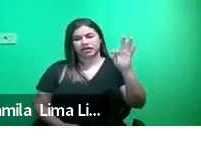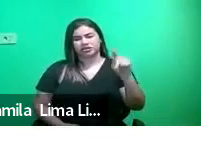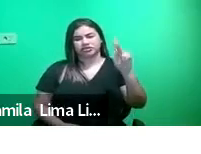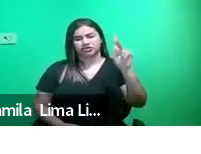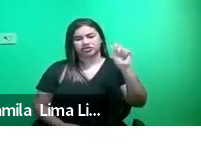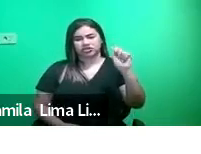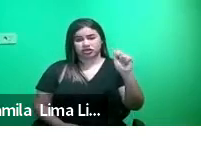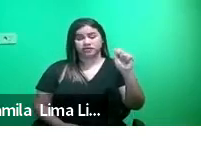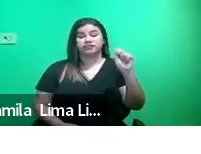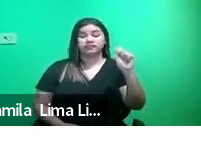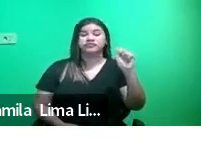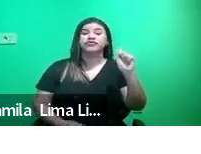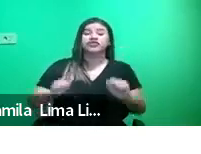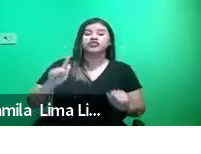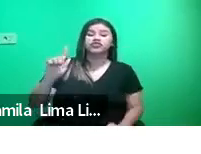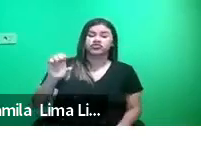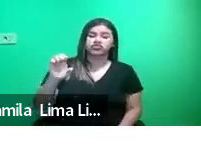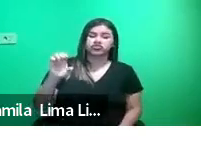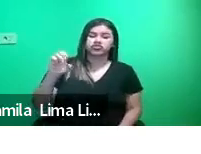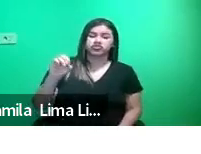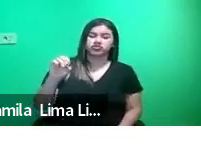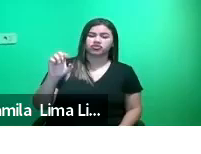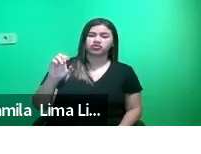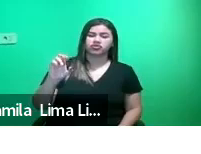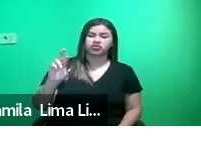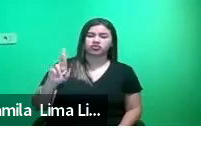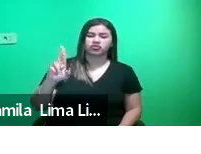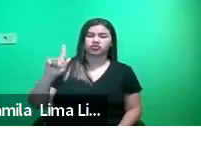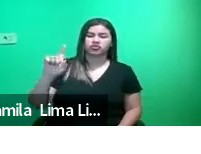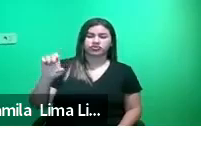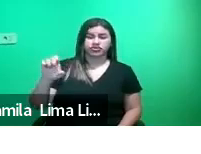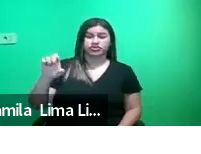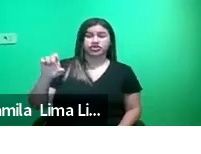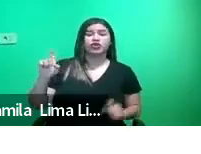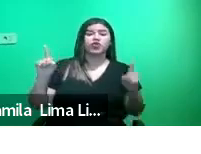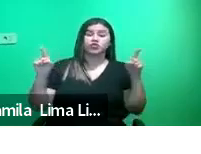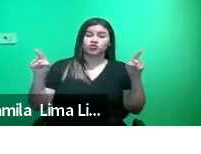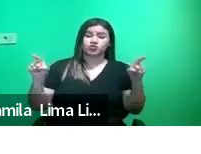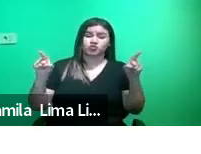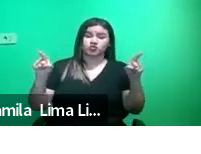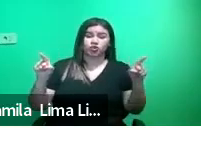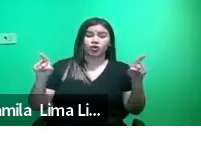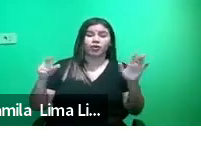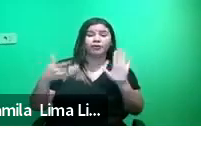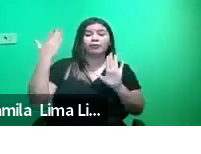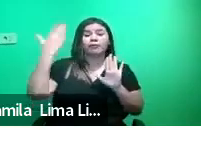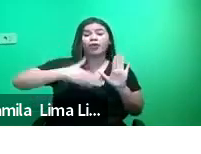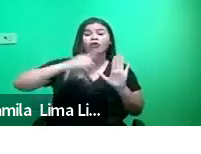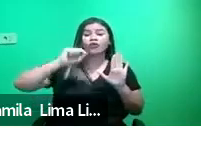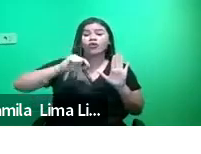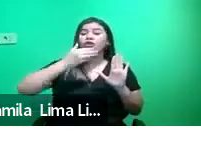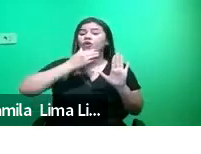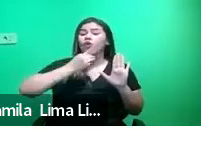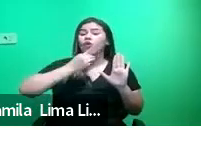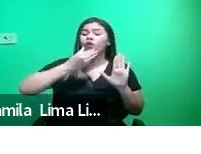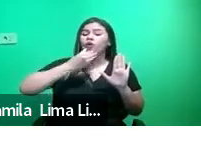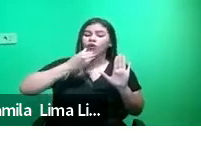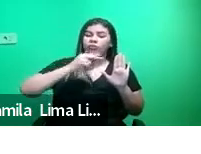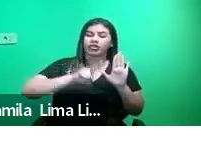hot g holes, or holes problems with the Gothic ski's own tski's own own account first first of all of course, it